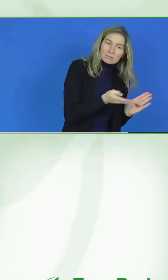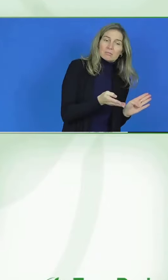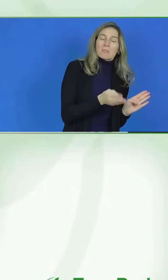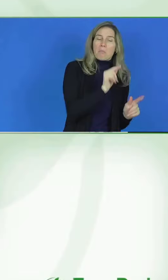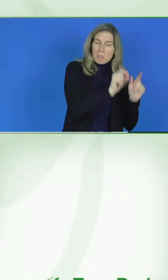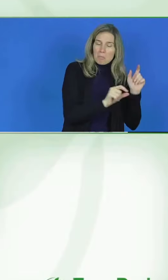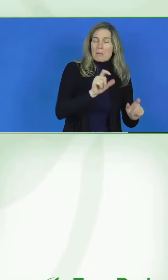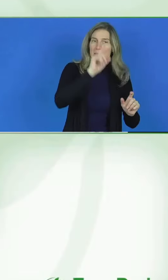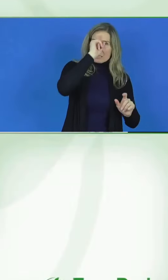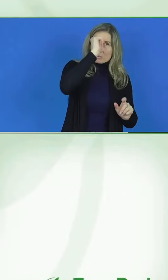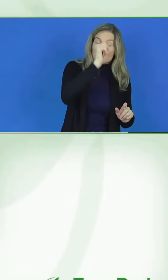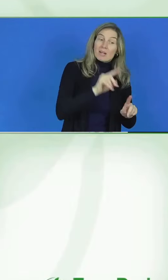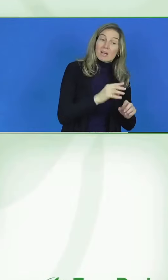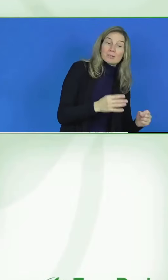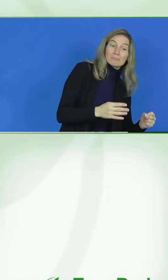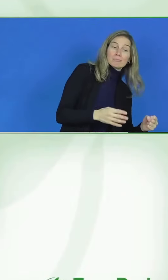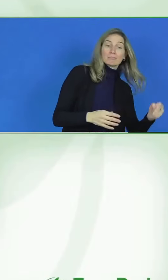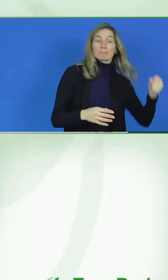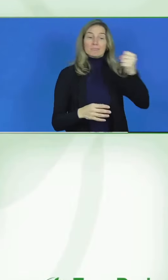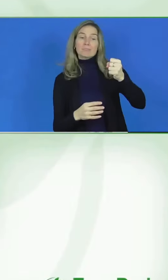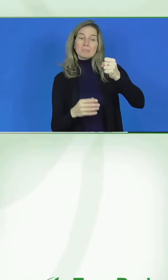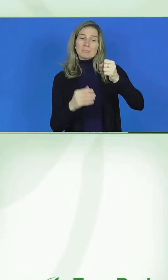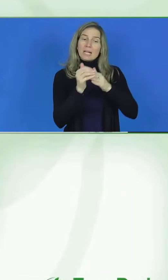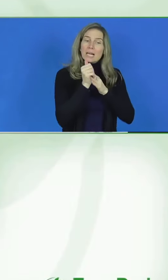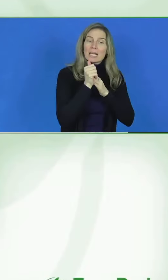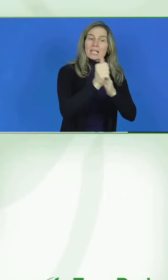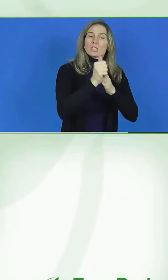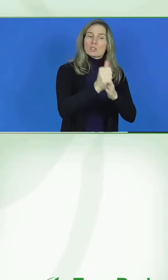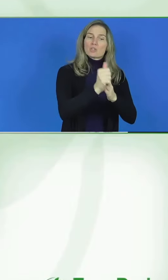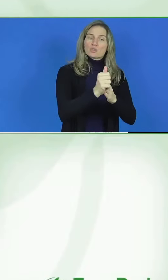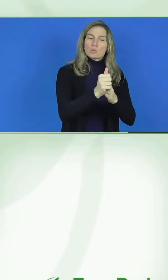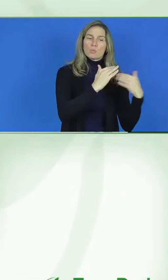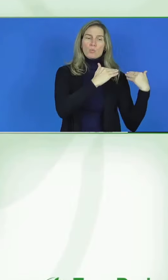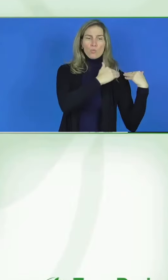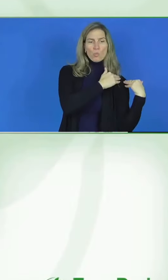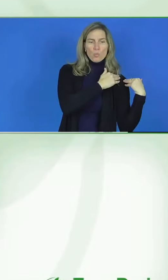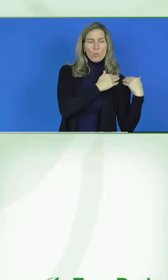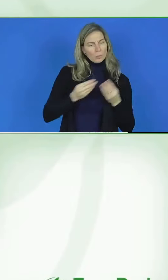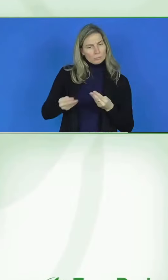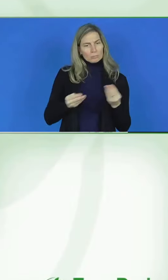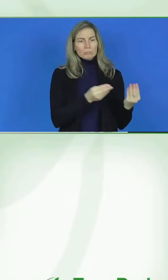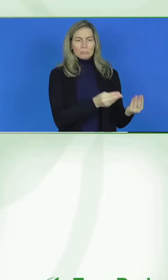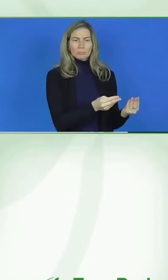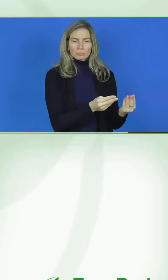You can find these guidelines@lessonincluderespect.com.